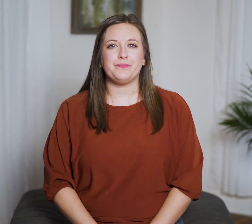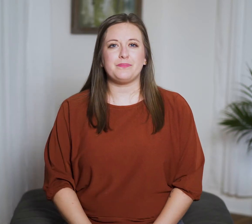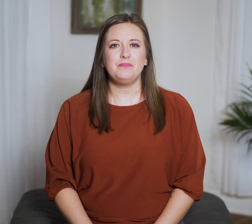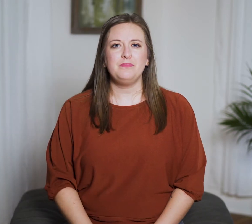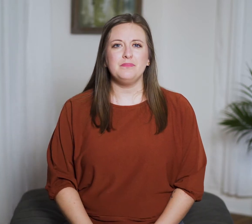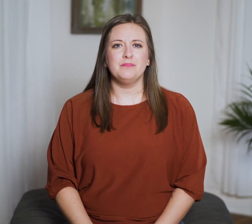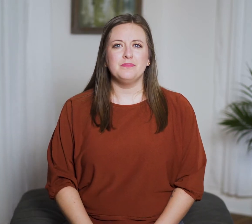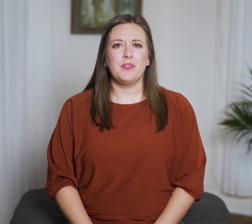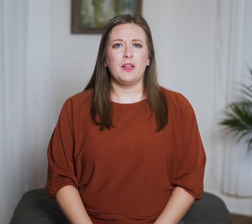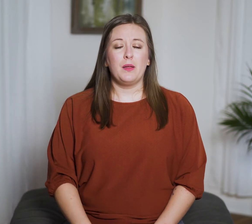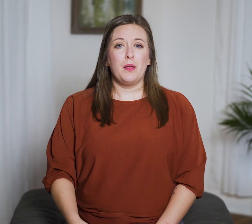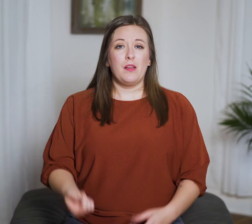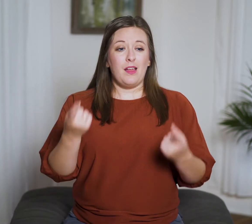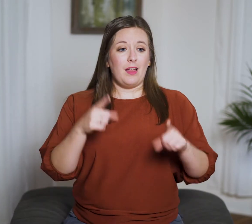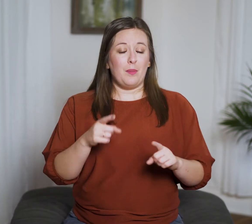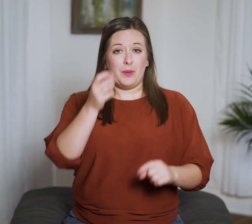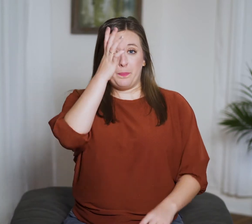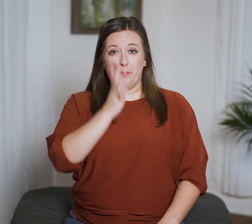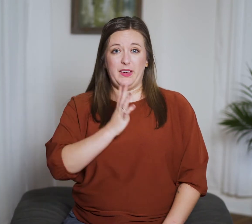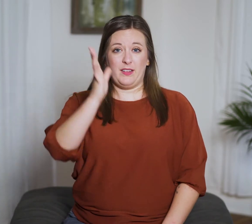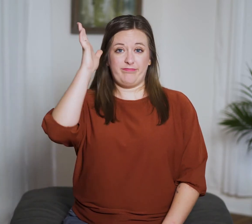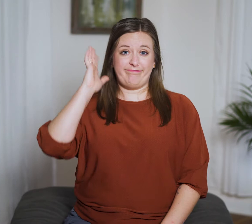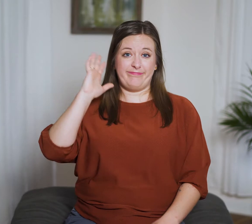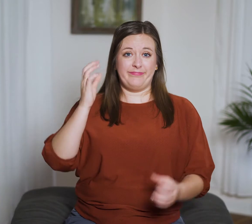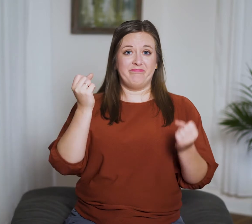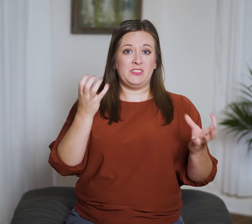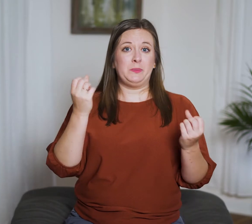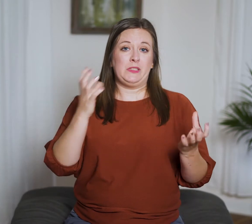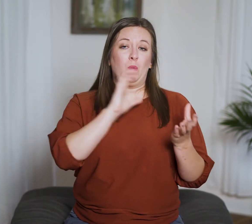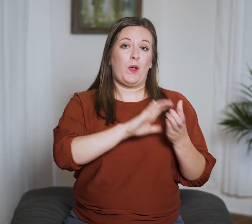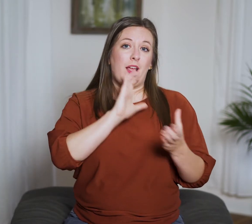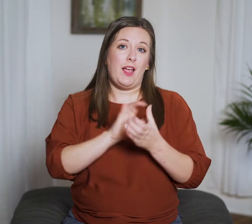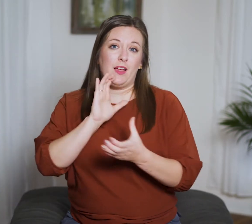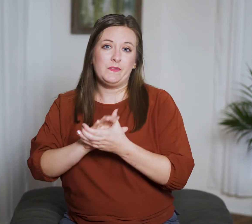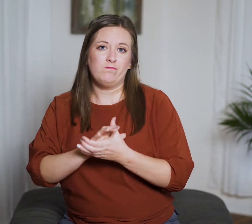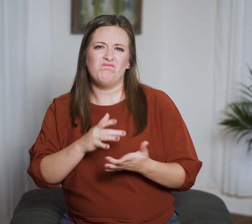When men in this day have multiple wives,